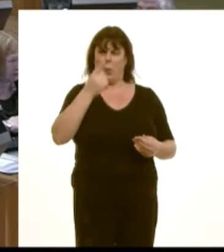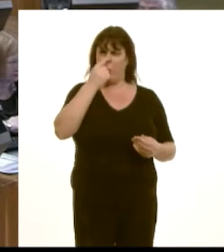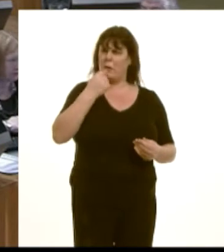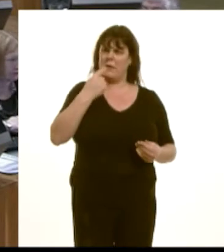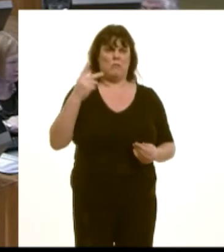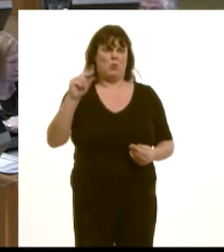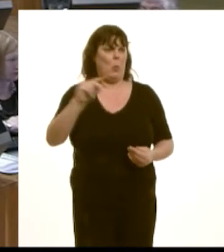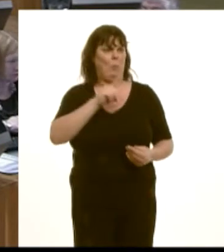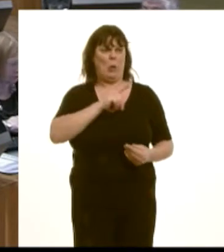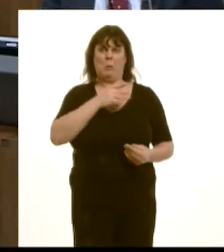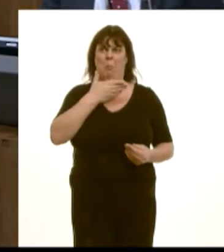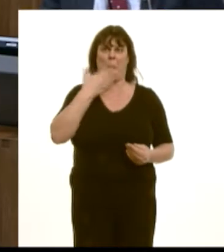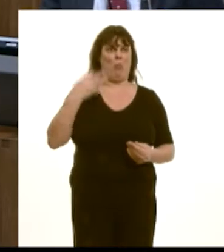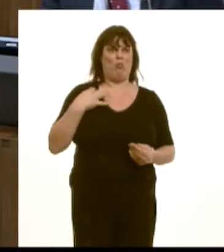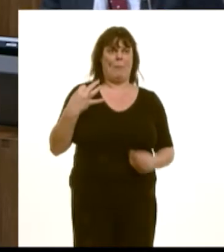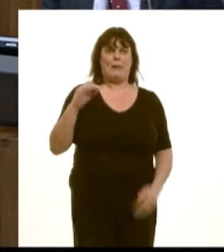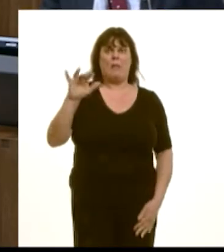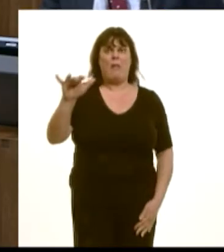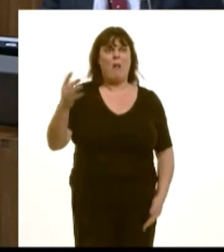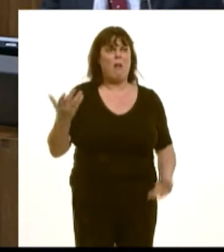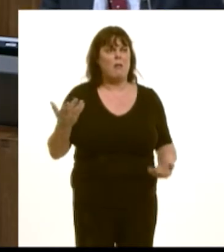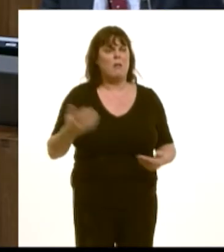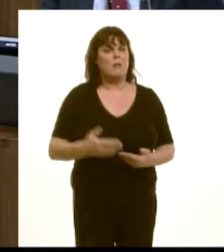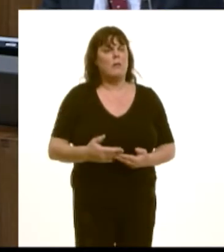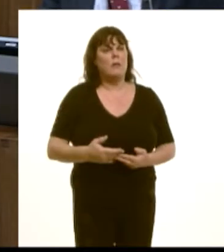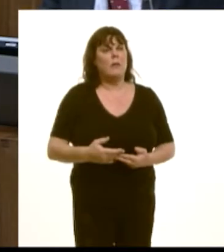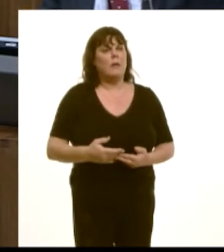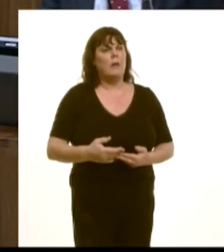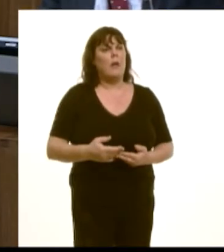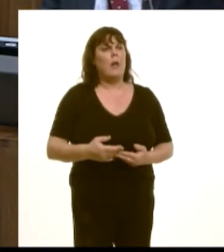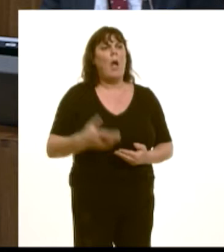the review body? I think the Home Office needs to be sent a map showing it where Wales is,